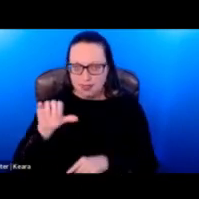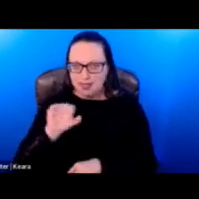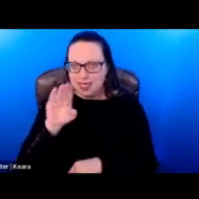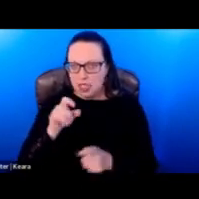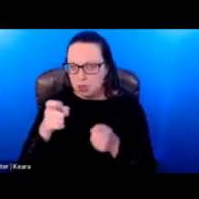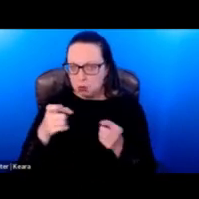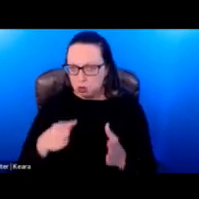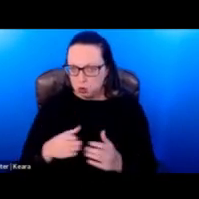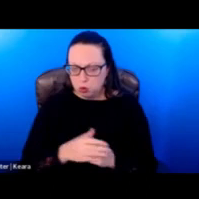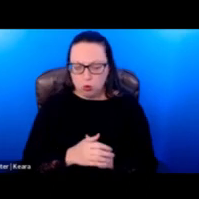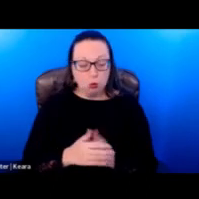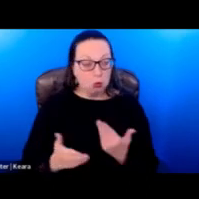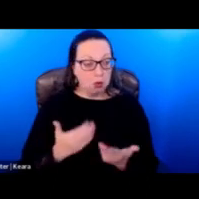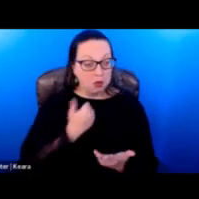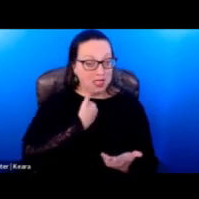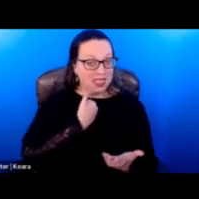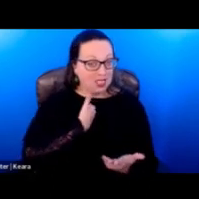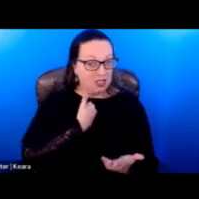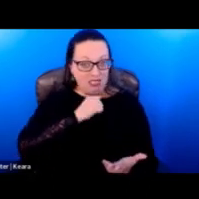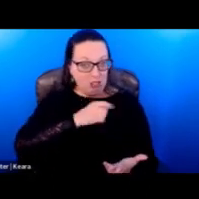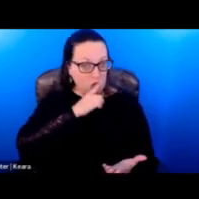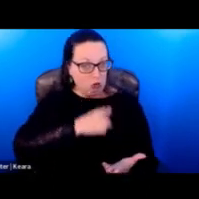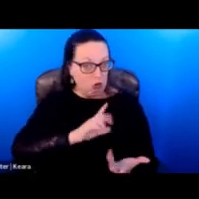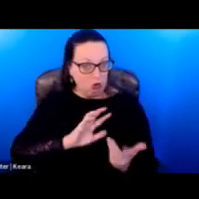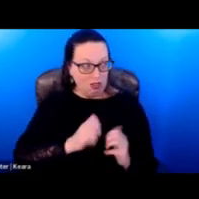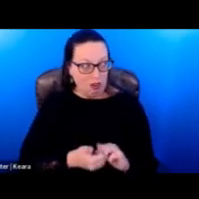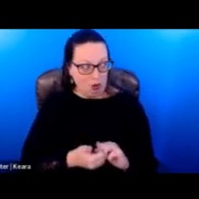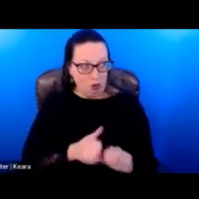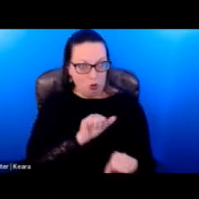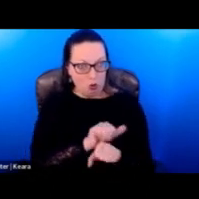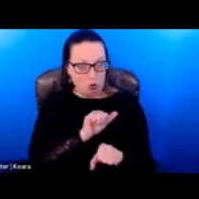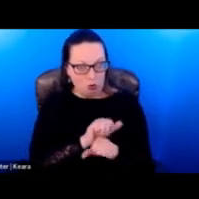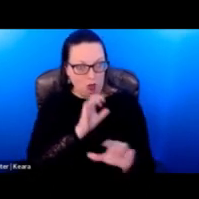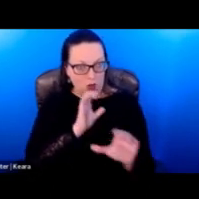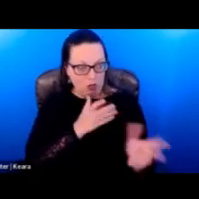may be uncertain how to have a work conversation with a people with a person that has a brain